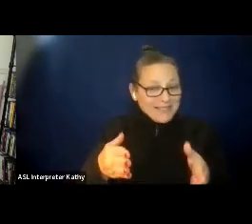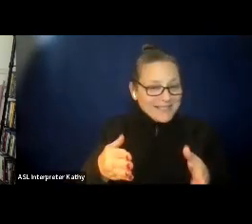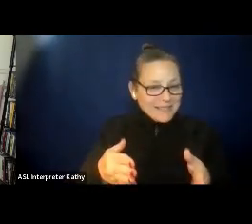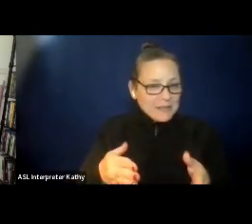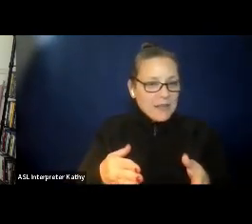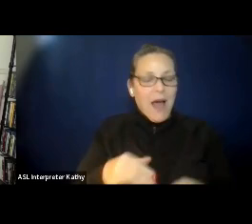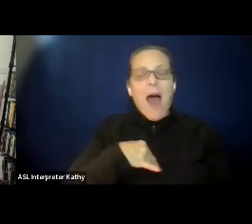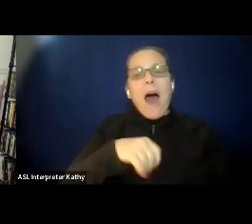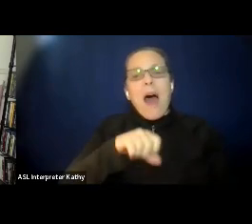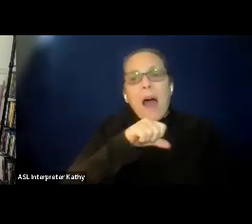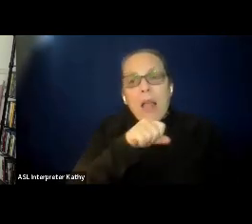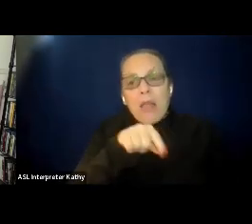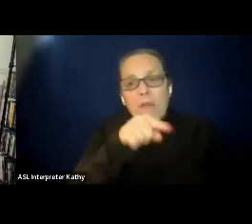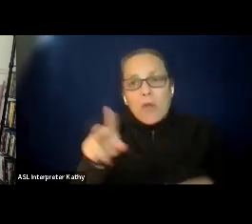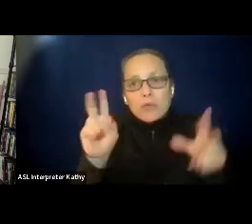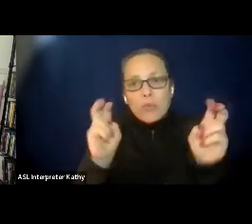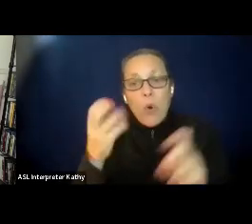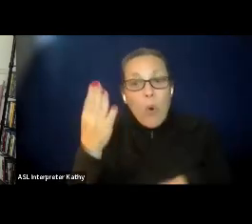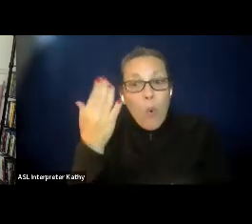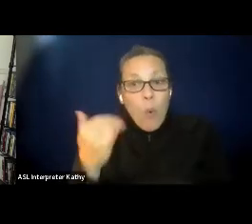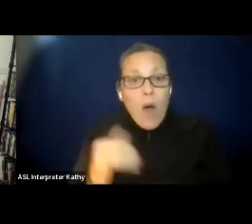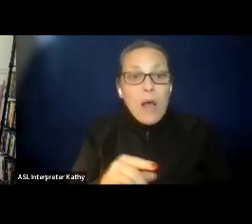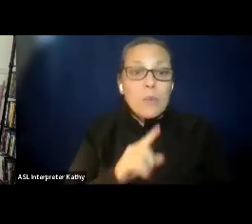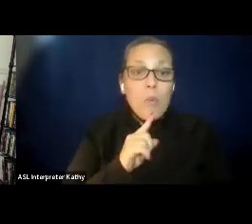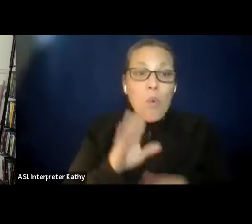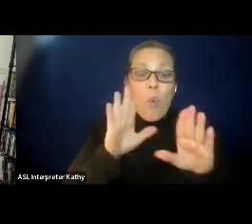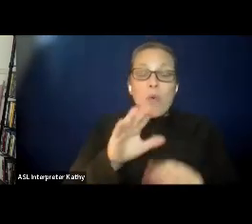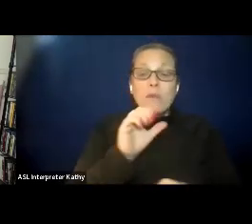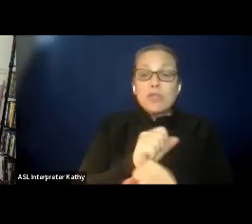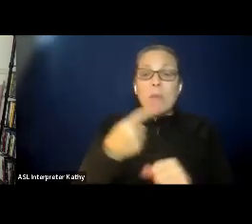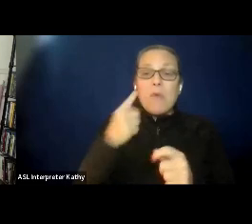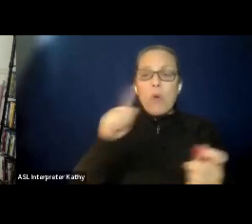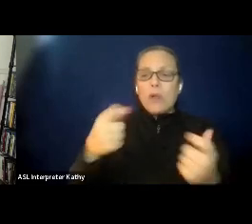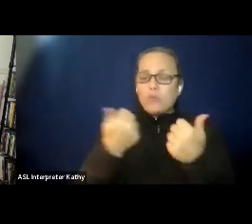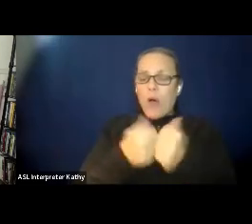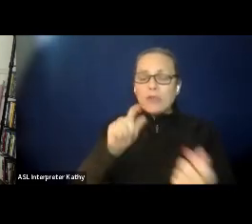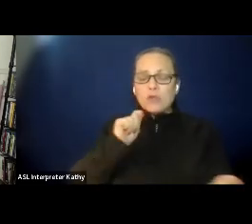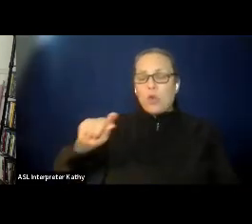disabled person. So I love this quote because it does a